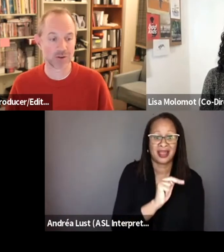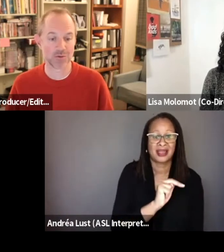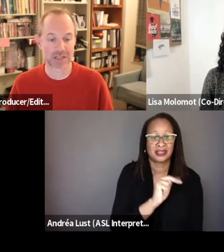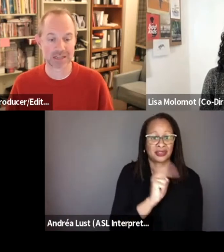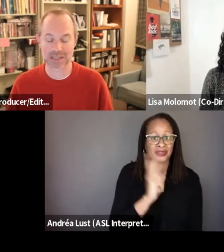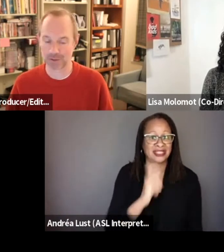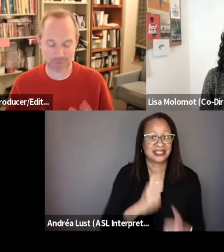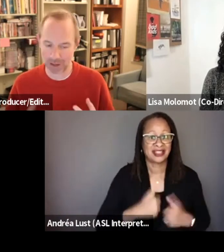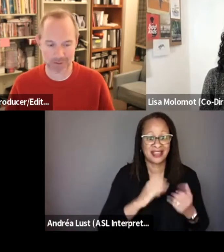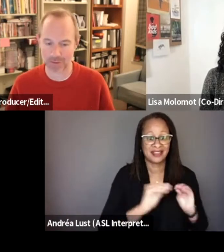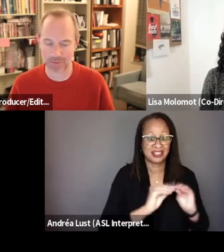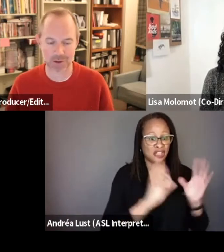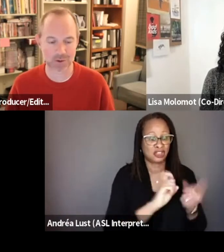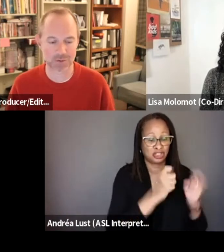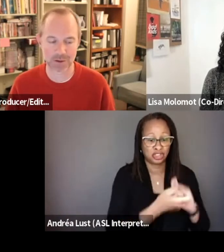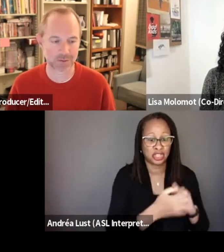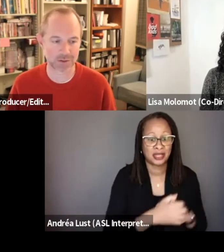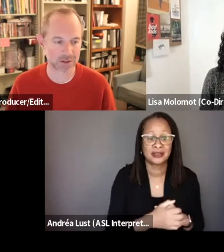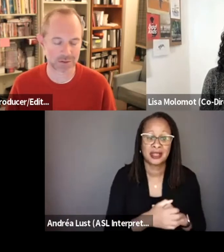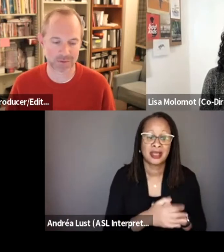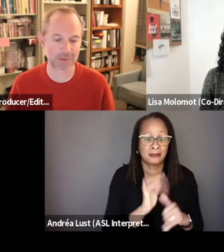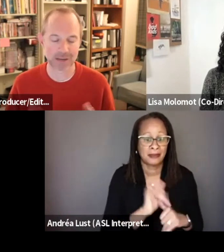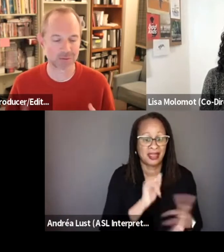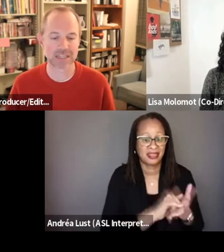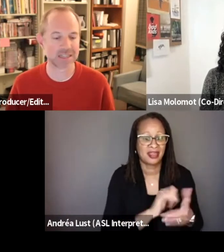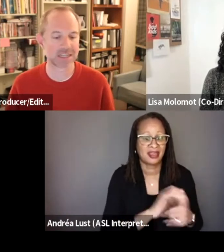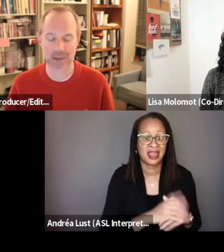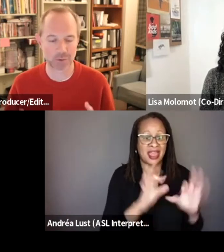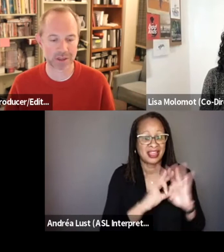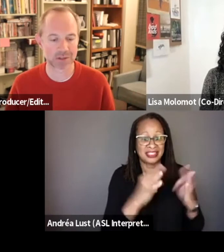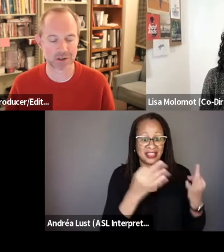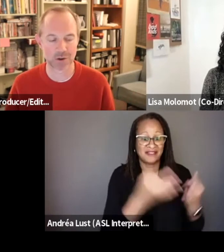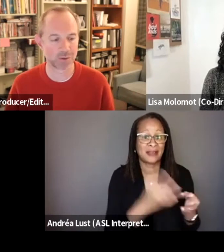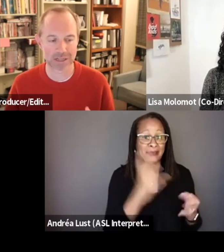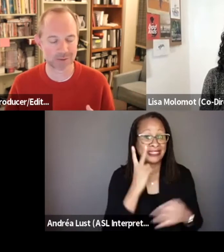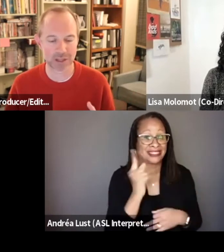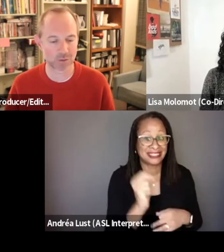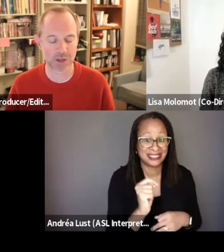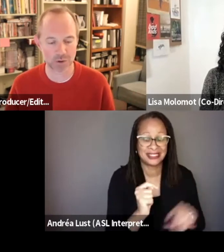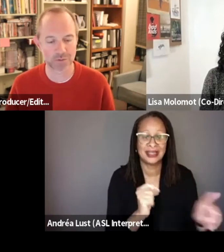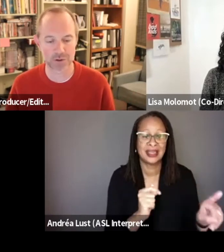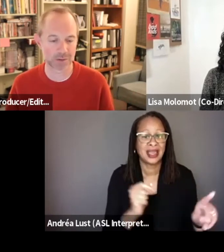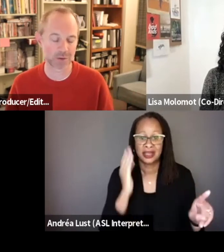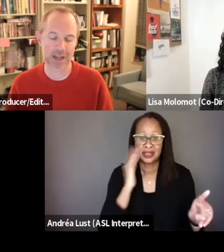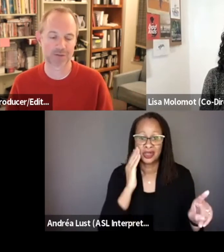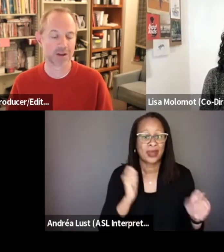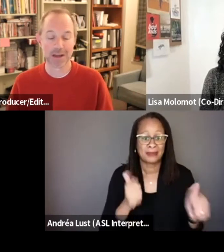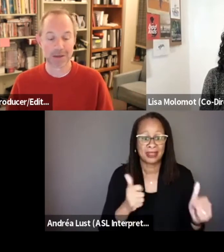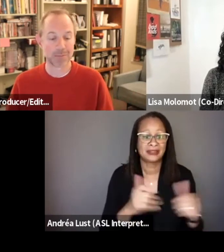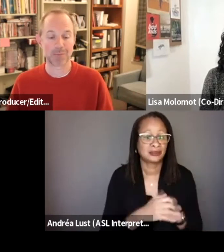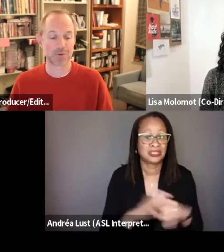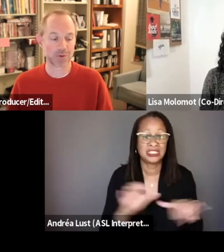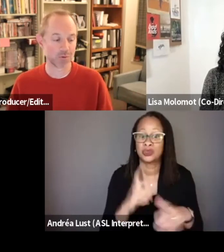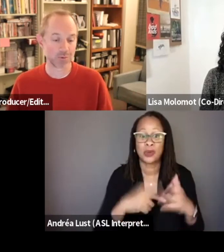and who says, if his family ever sees this, I want them to know that we did everything we could for him. We have people who, you know,